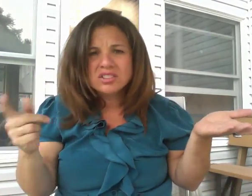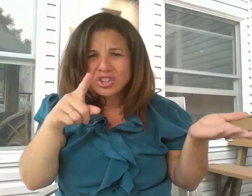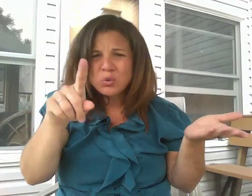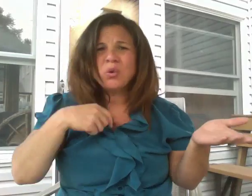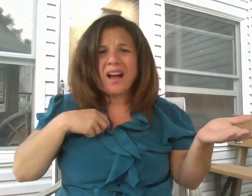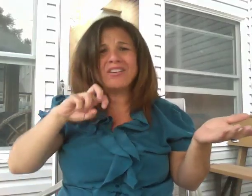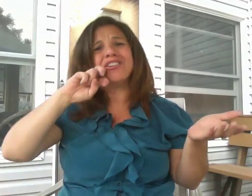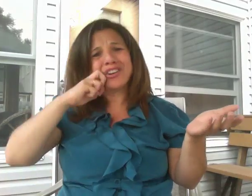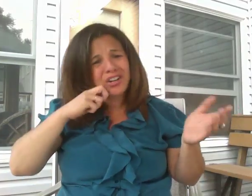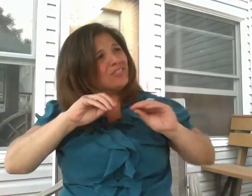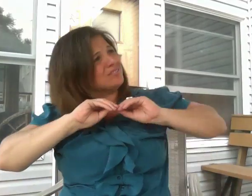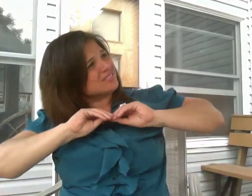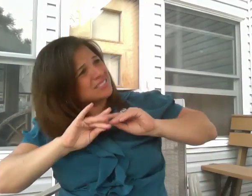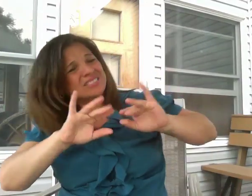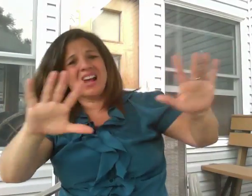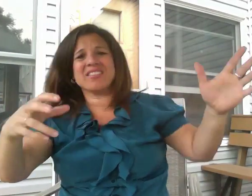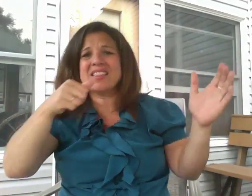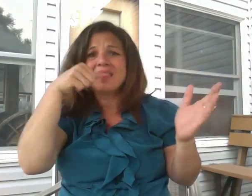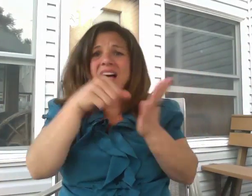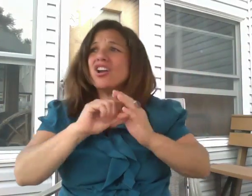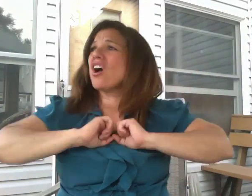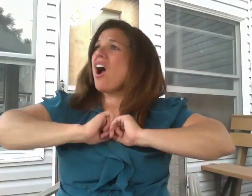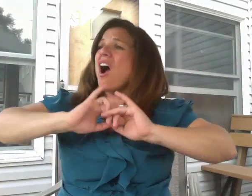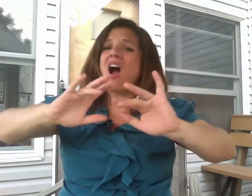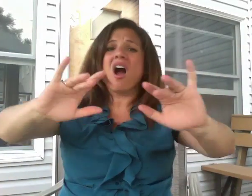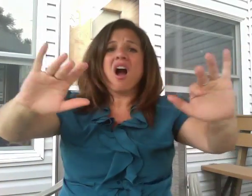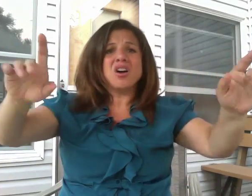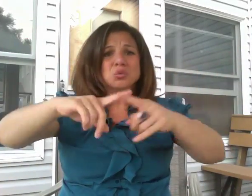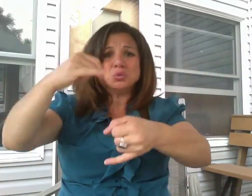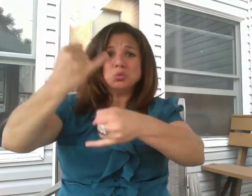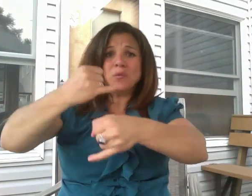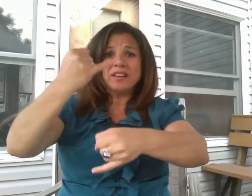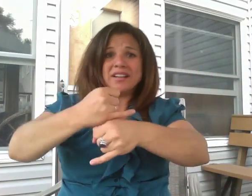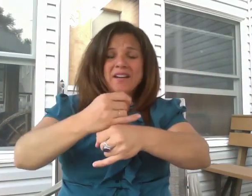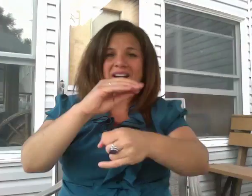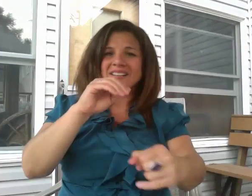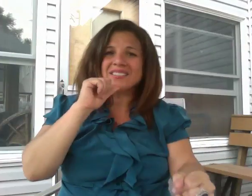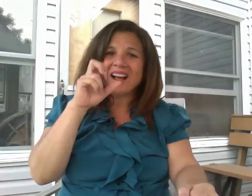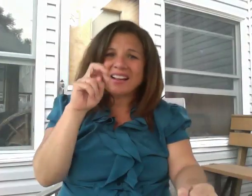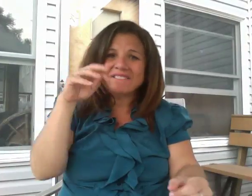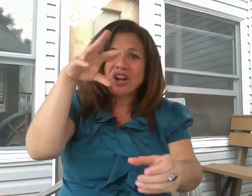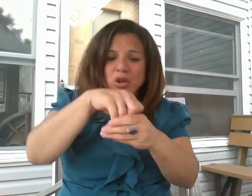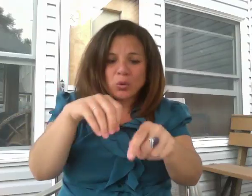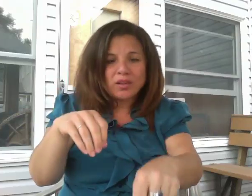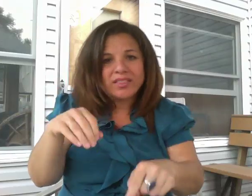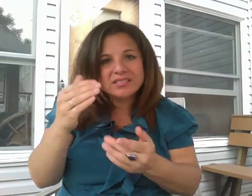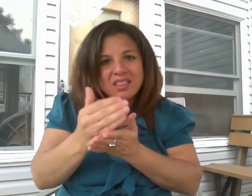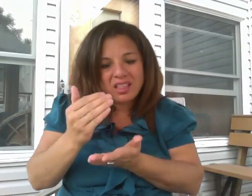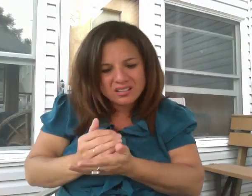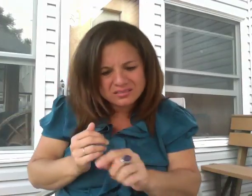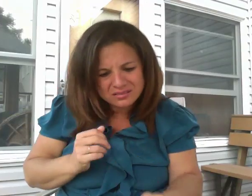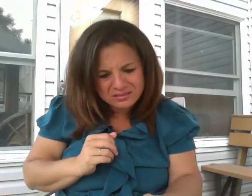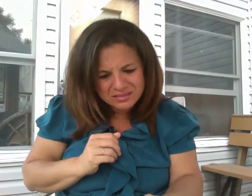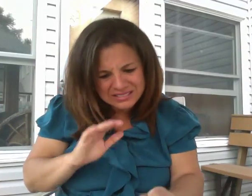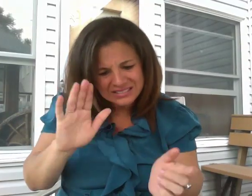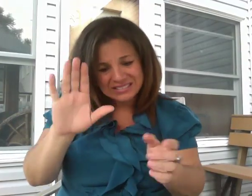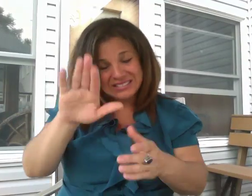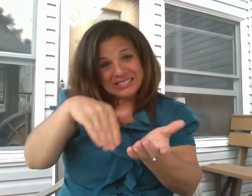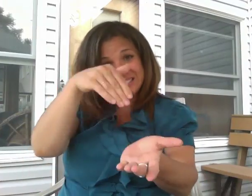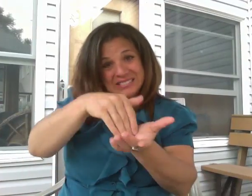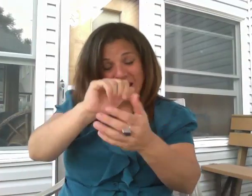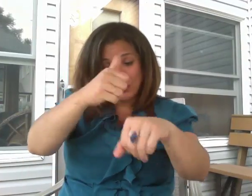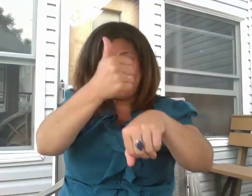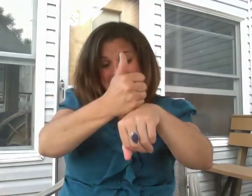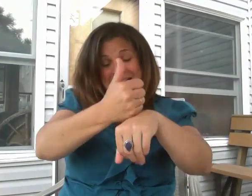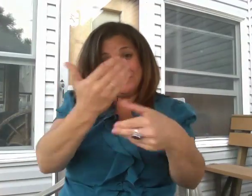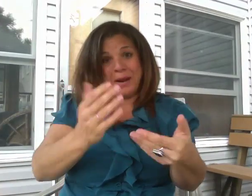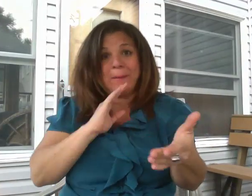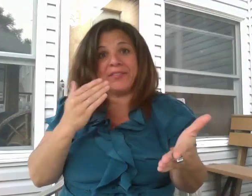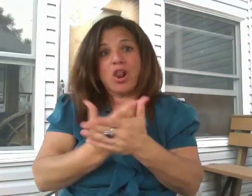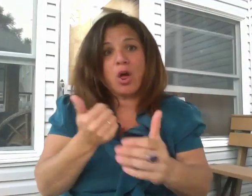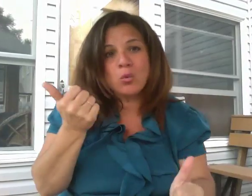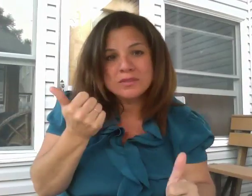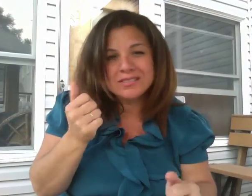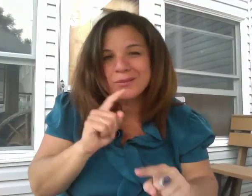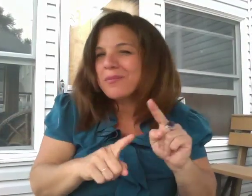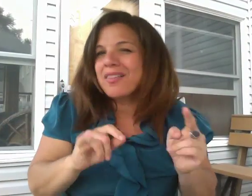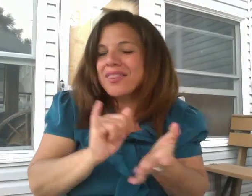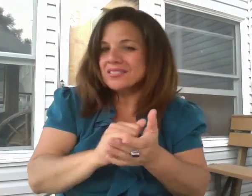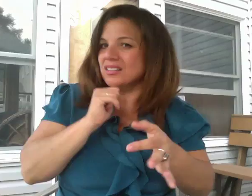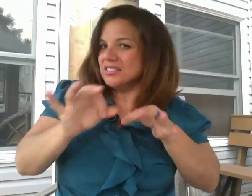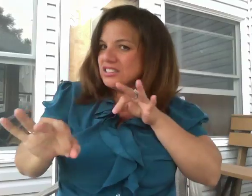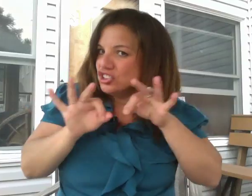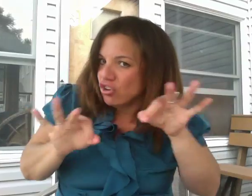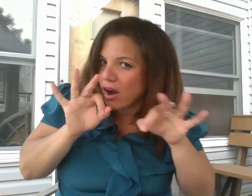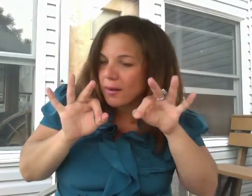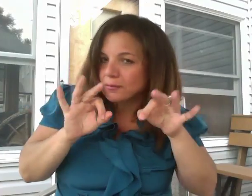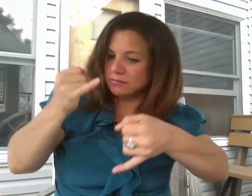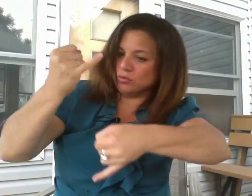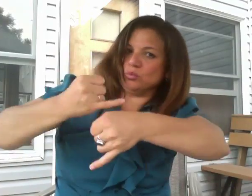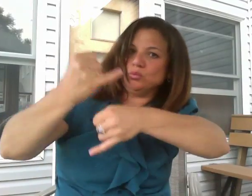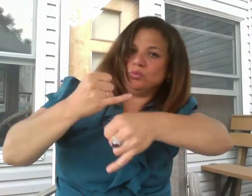You have a nerve to send out numerous letters to these schools for the Deaf and you did not even include it in the list! Center-based schools may be the closest